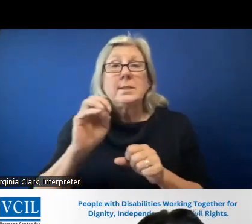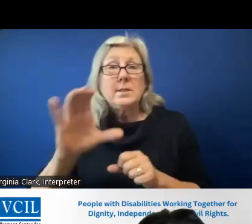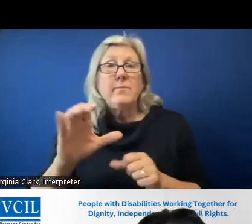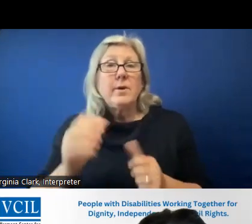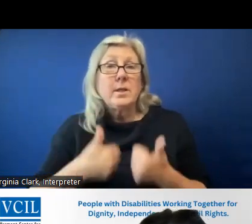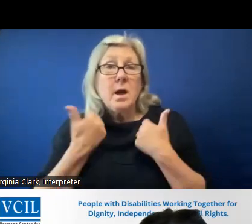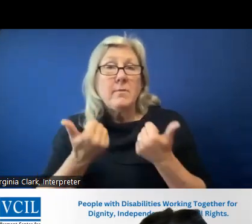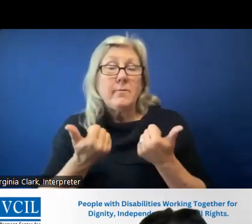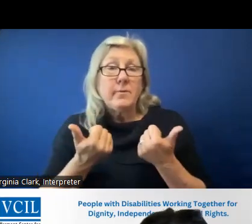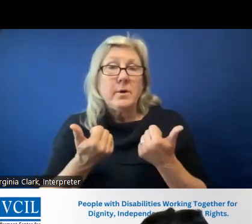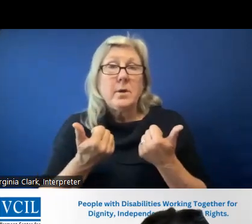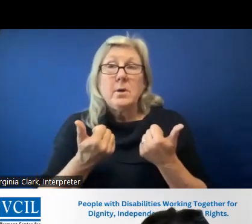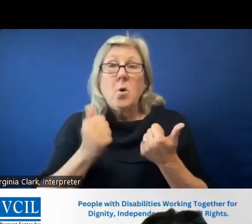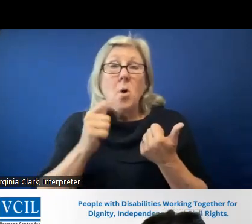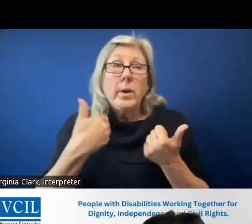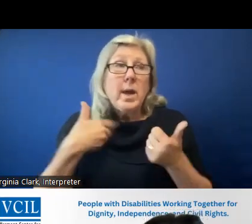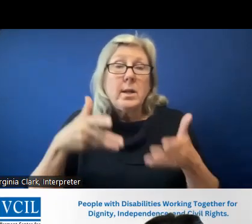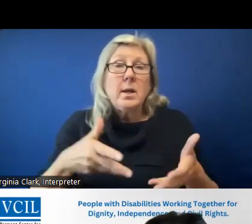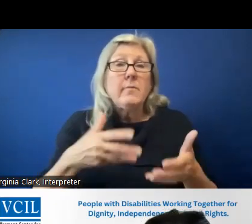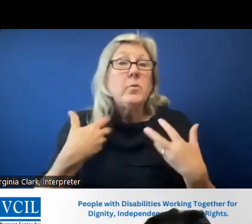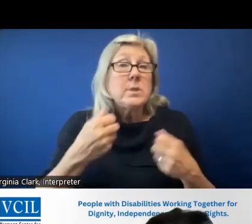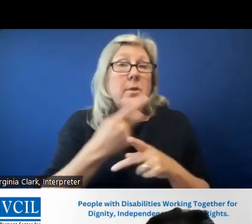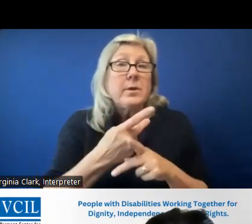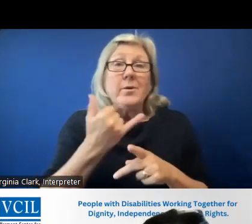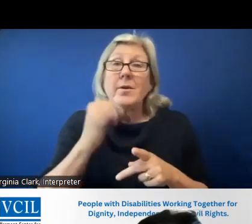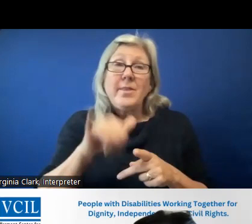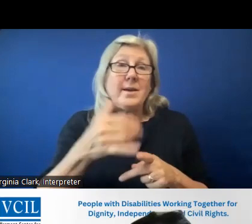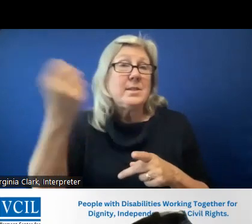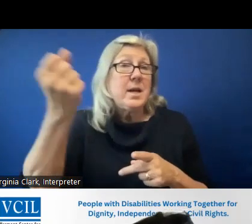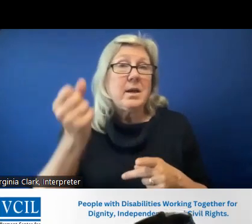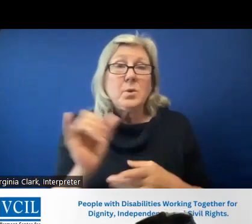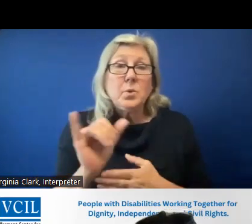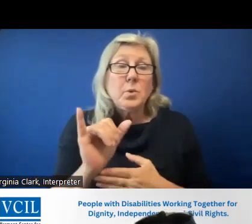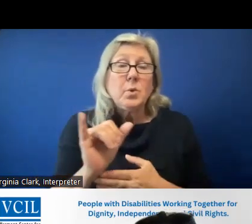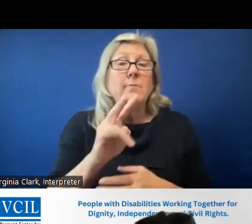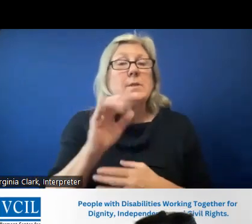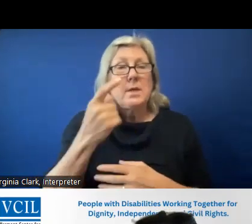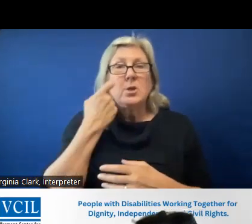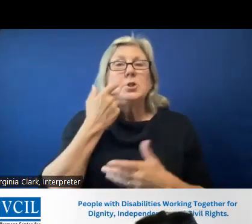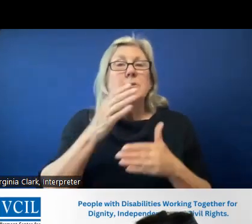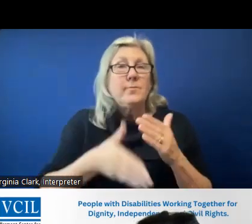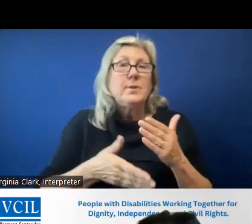Now that's been taken from us, too. VCIL completed our annual survey of peers around the state.